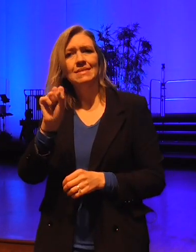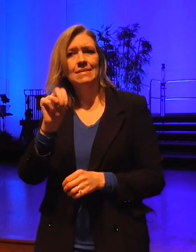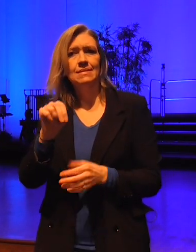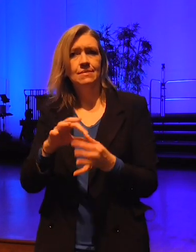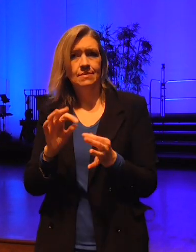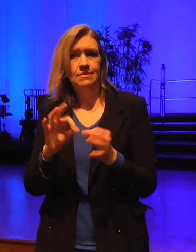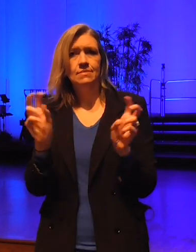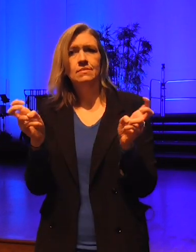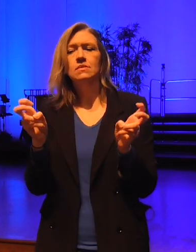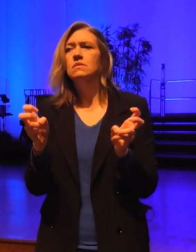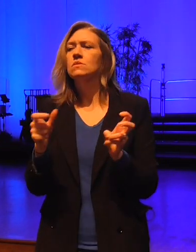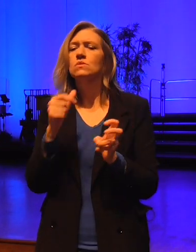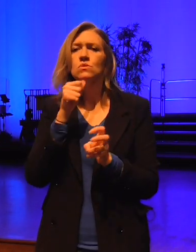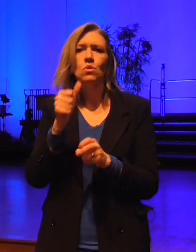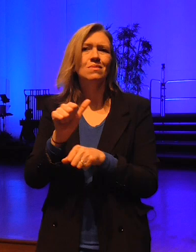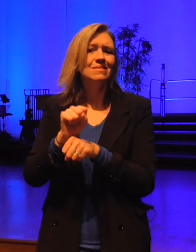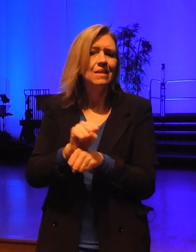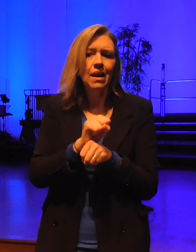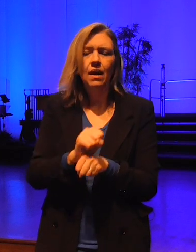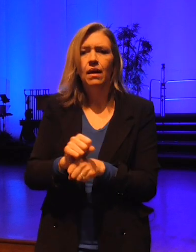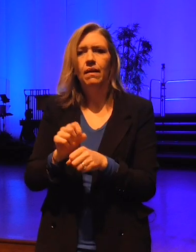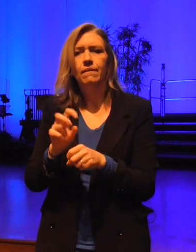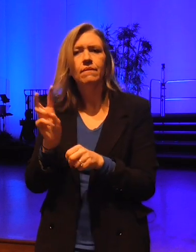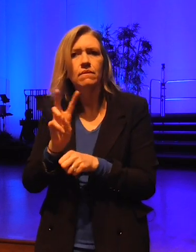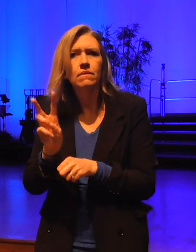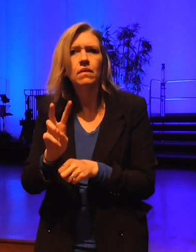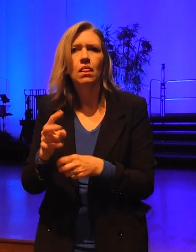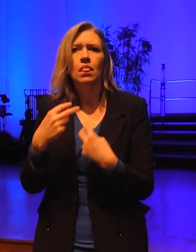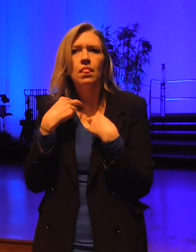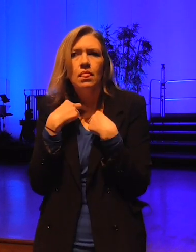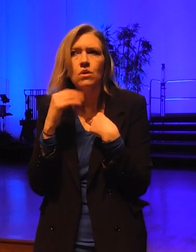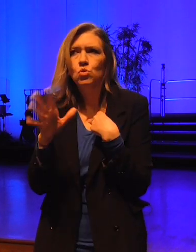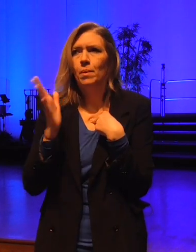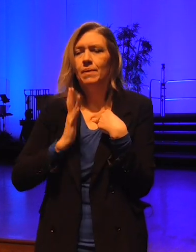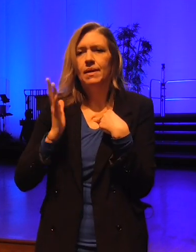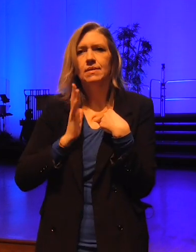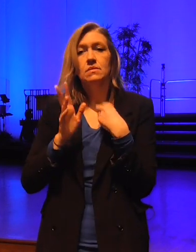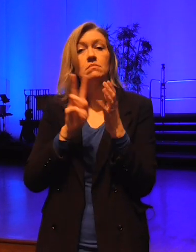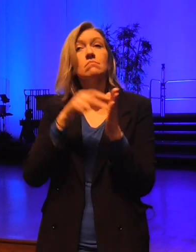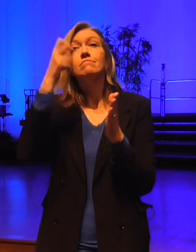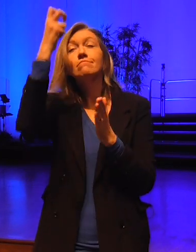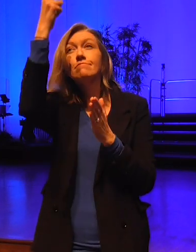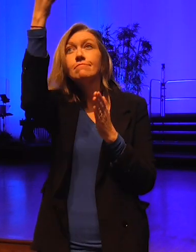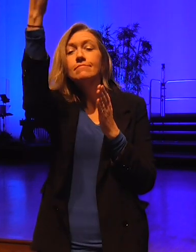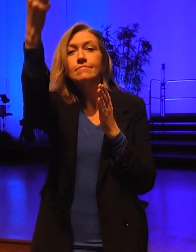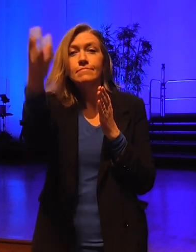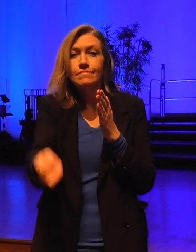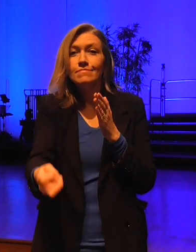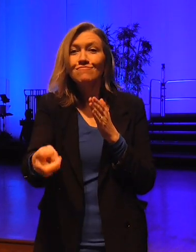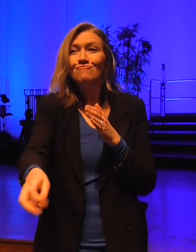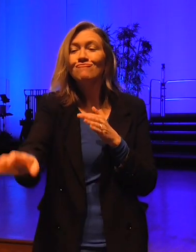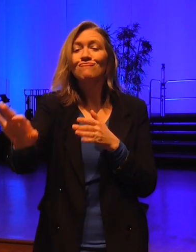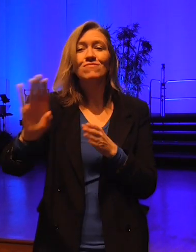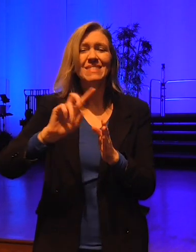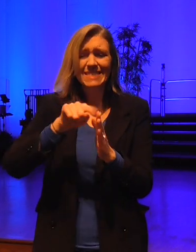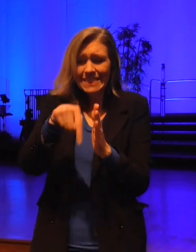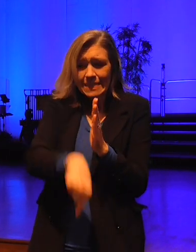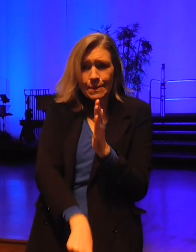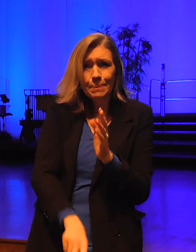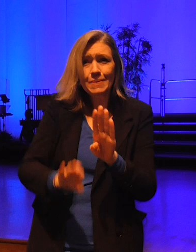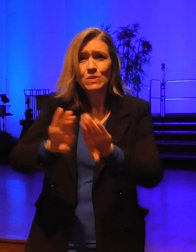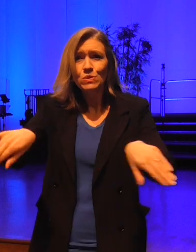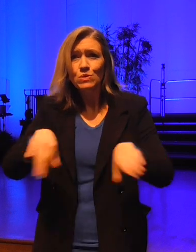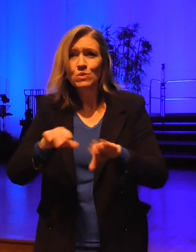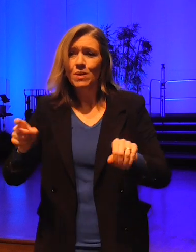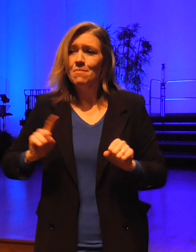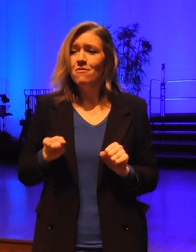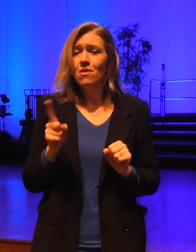past plunge into the sublime Seas dive deep and swim far so you shall come back with self-respect